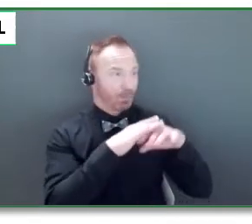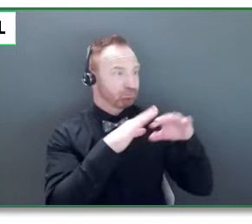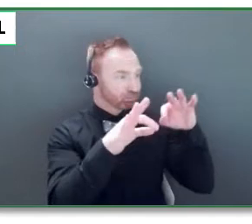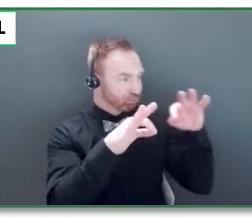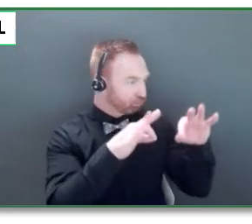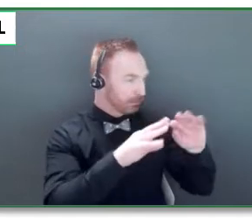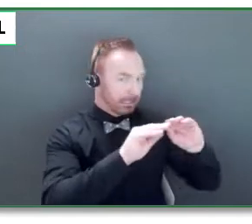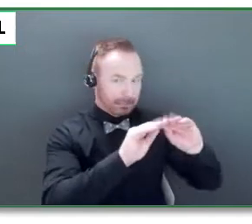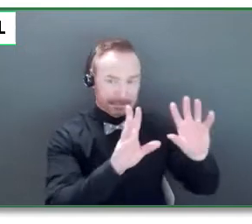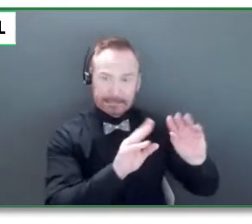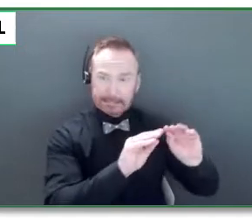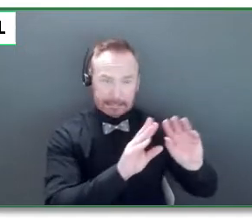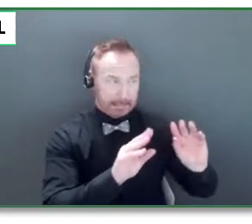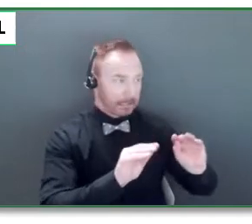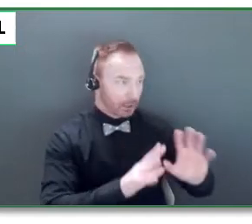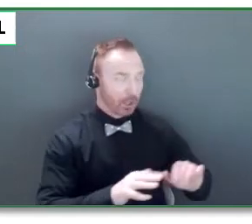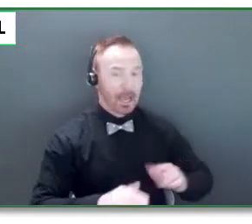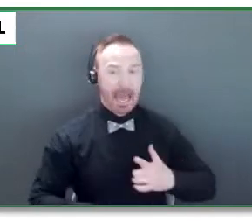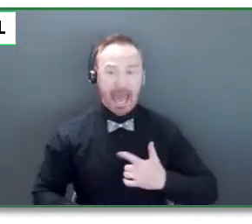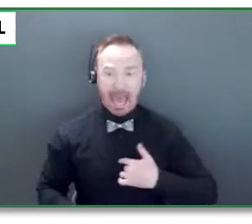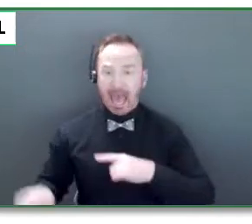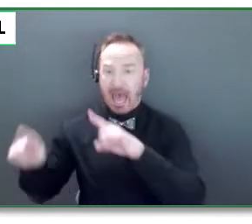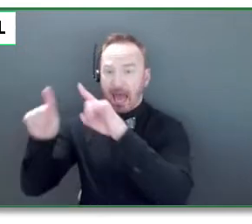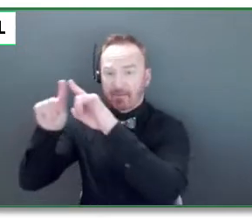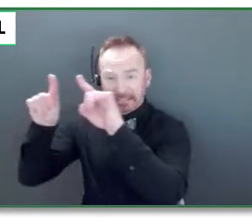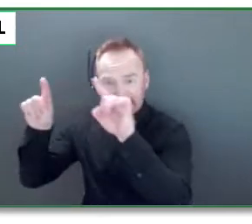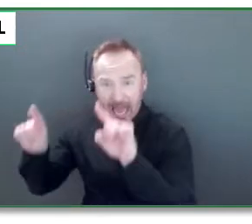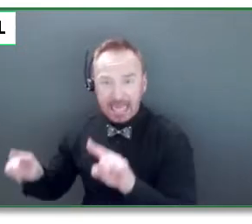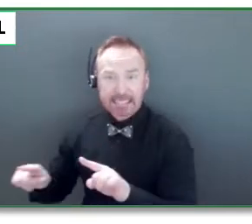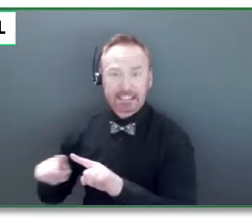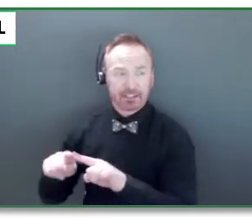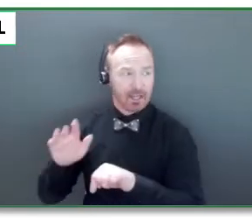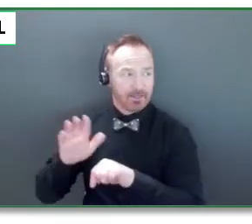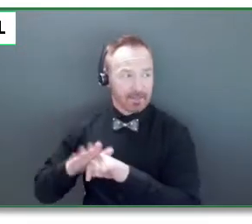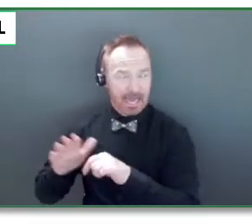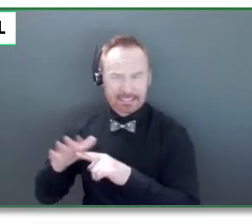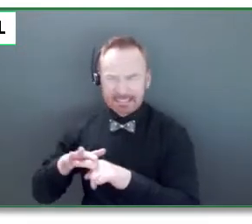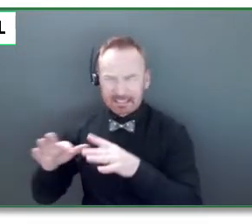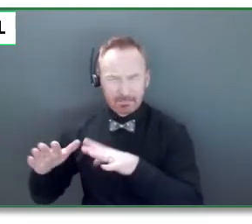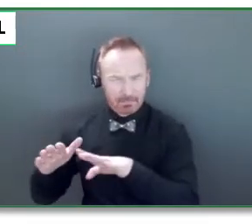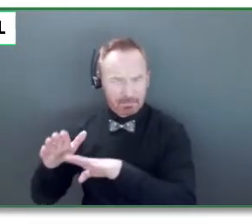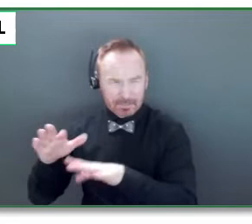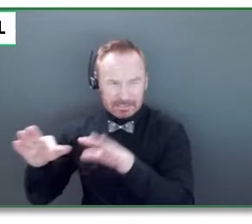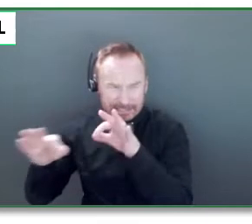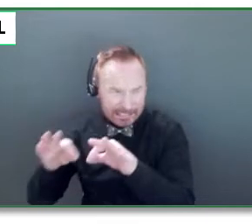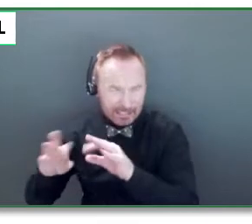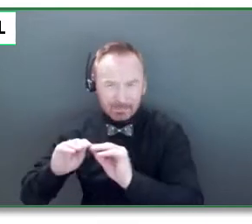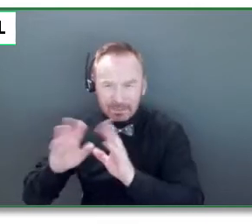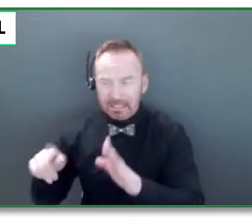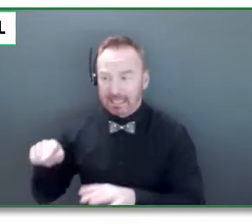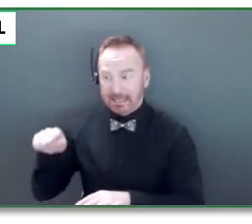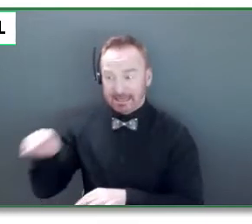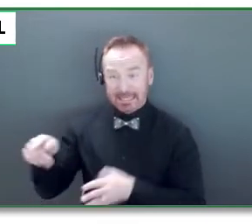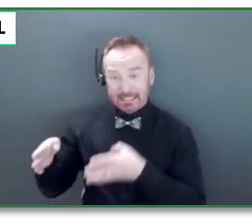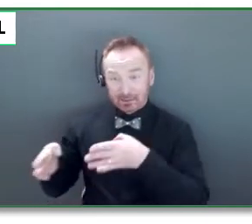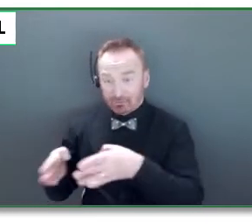signage saying this is for beginners, this is um a big slope.